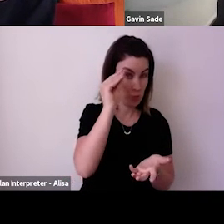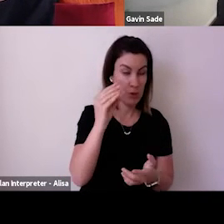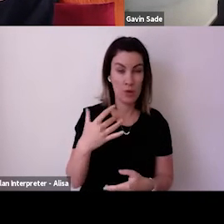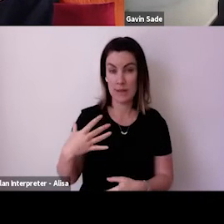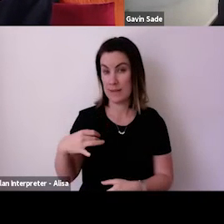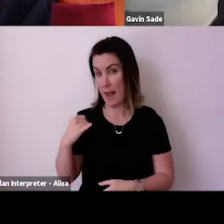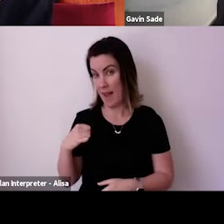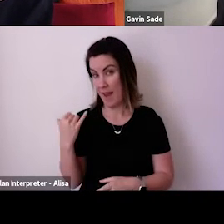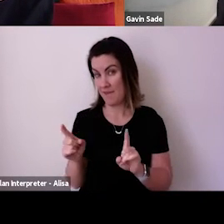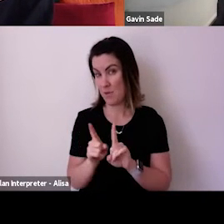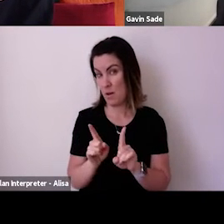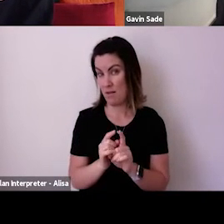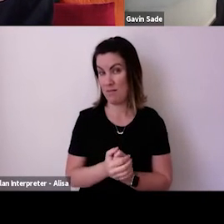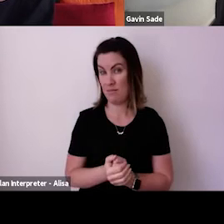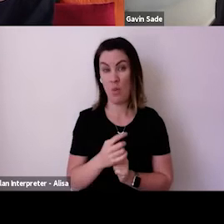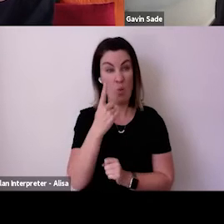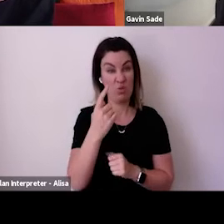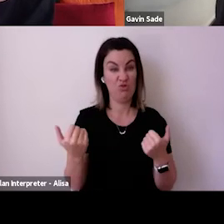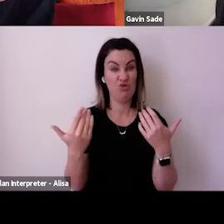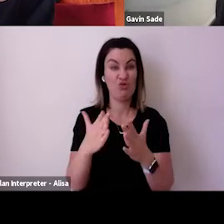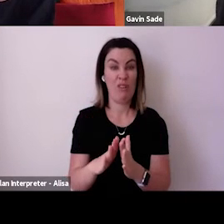Interestingly one of the challenges of the program was managing students